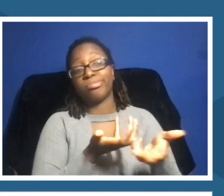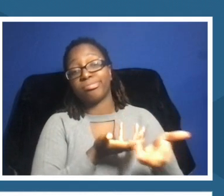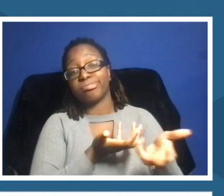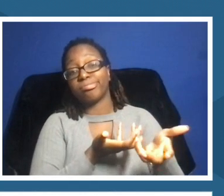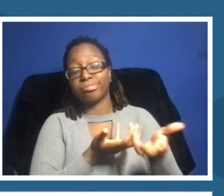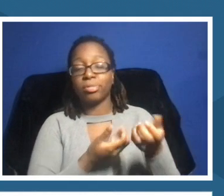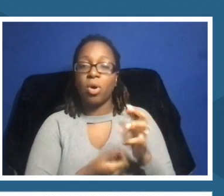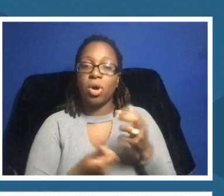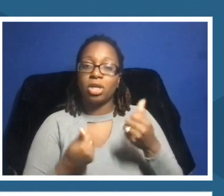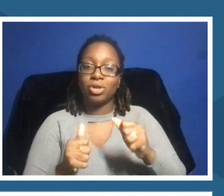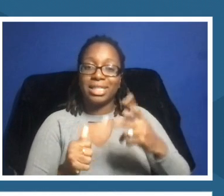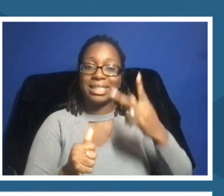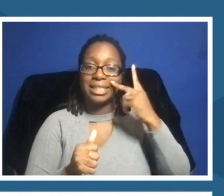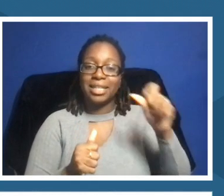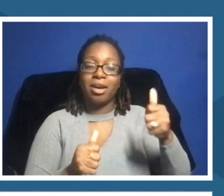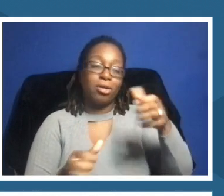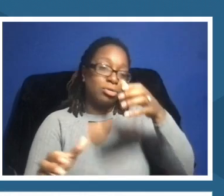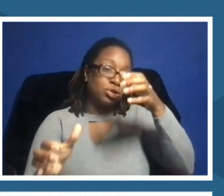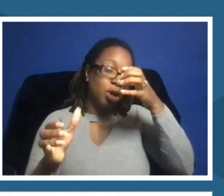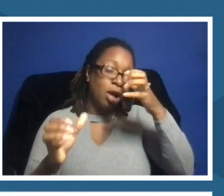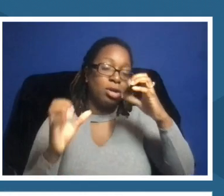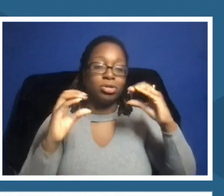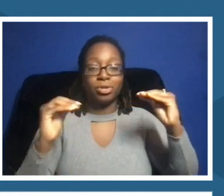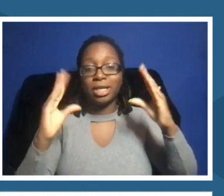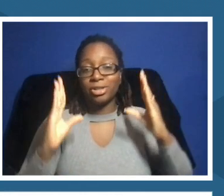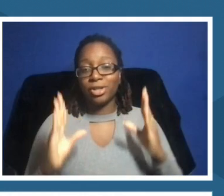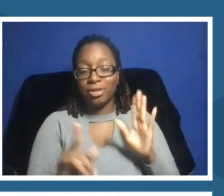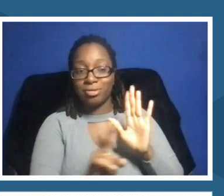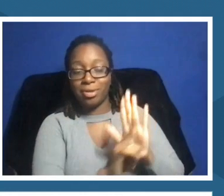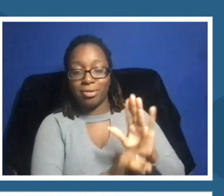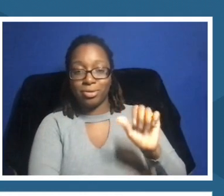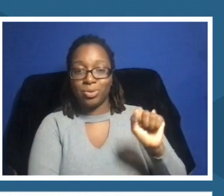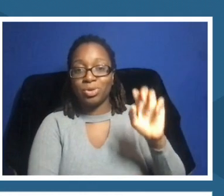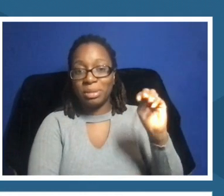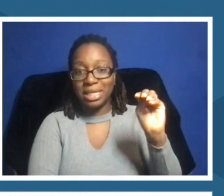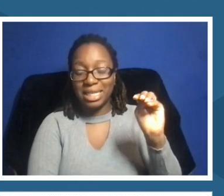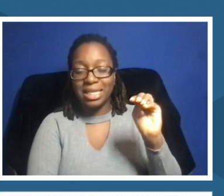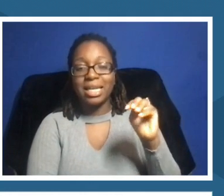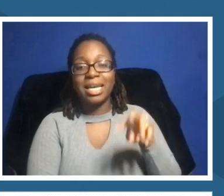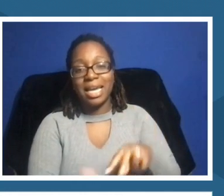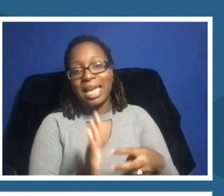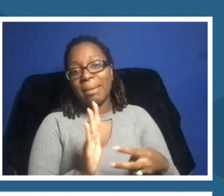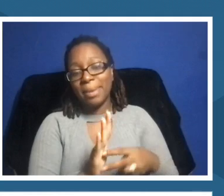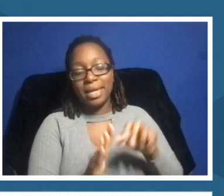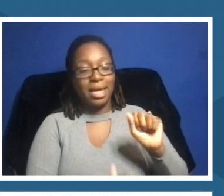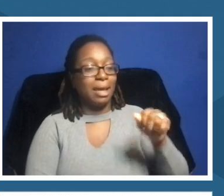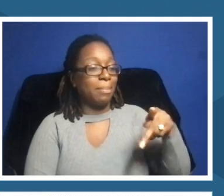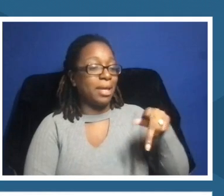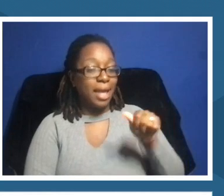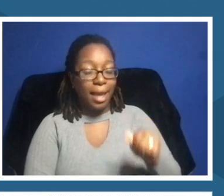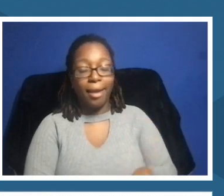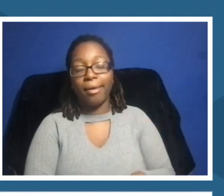and scholars on social media this is a long symptom of the erasure of apas and